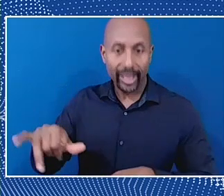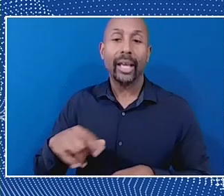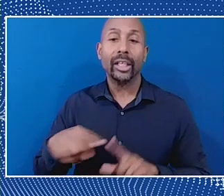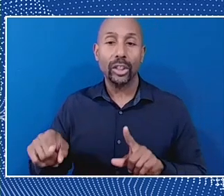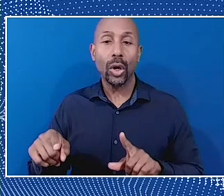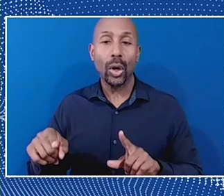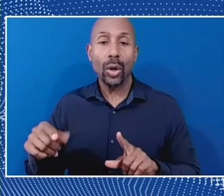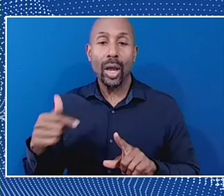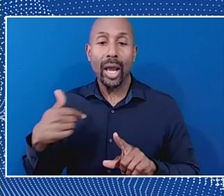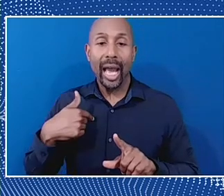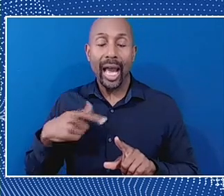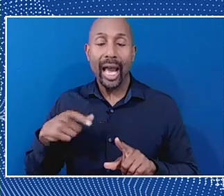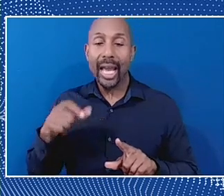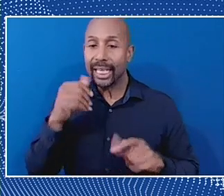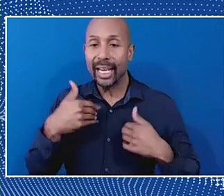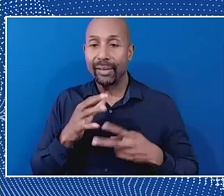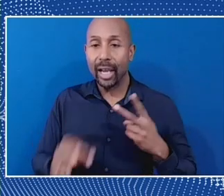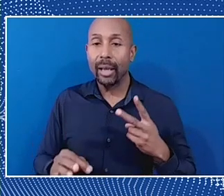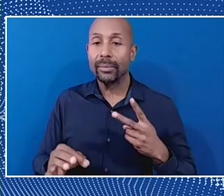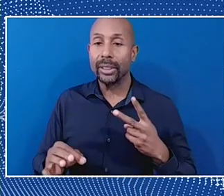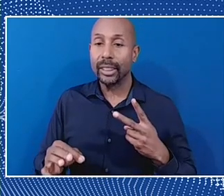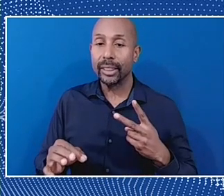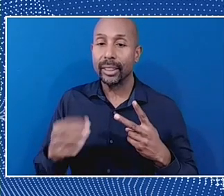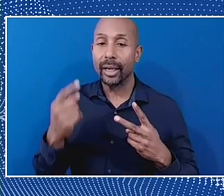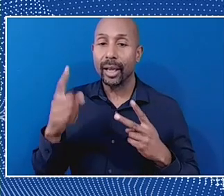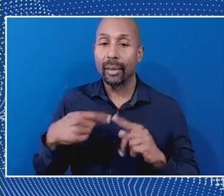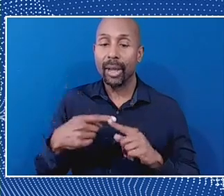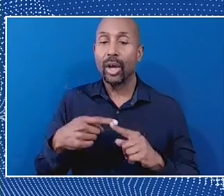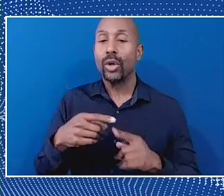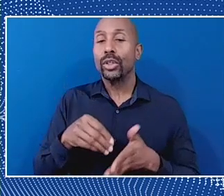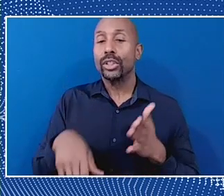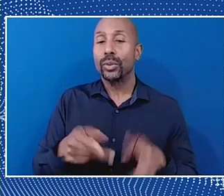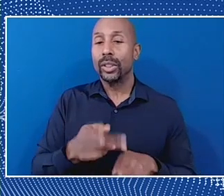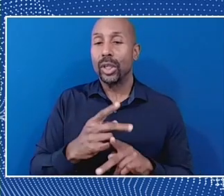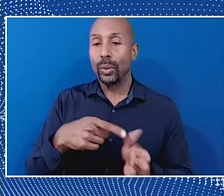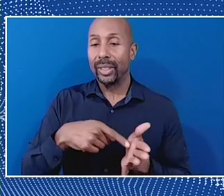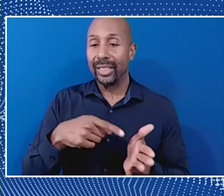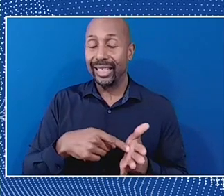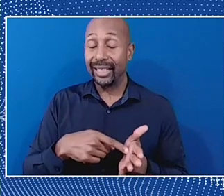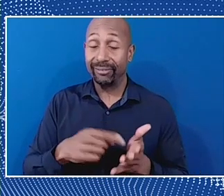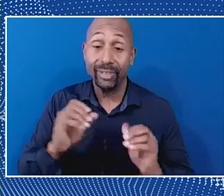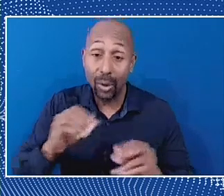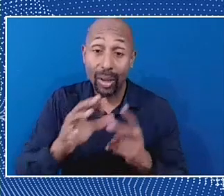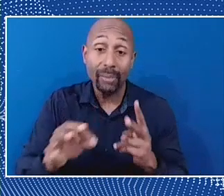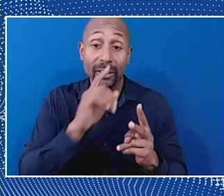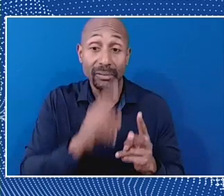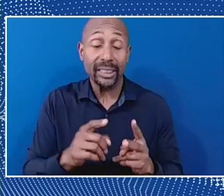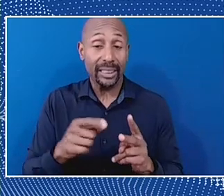choice and was unaware to what extent. When student loan payments were paused, I had the opportunity to create stability in